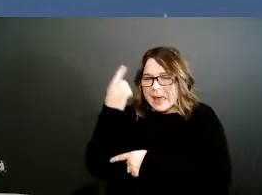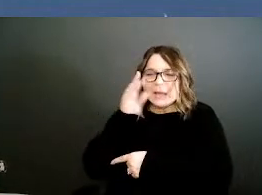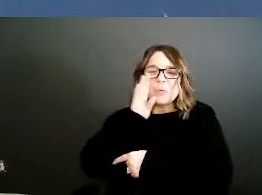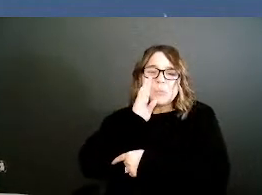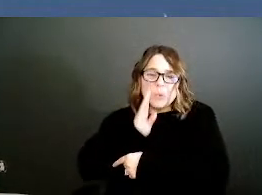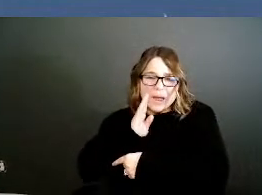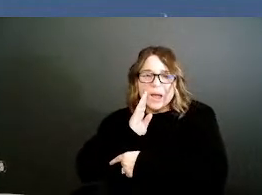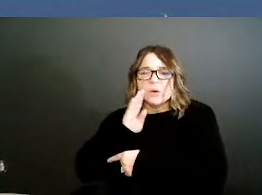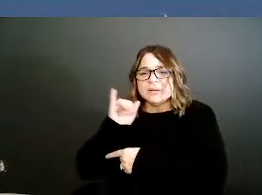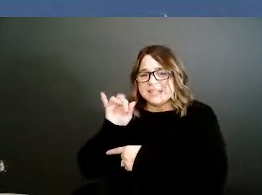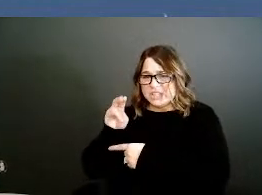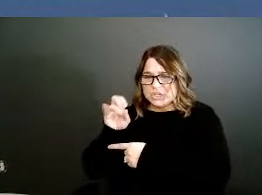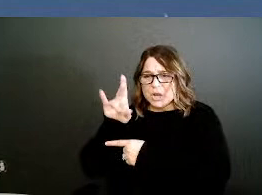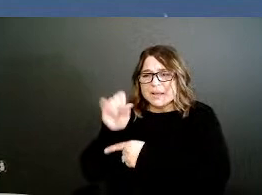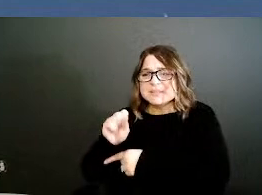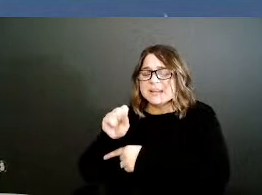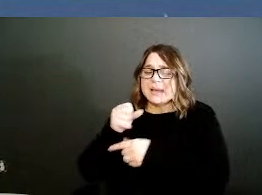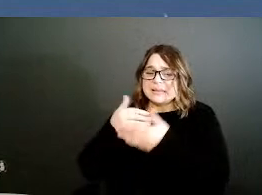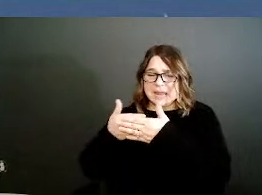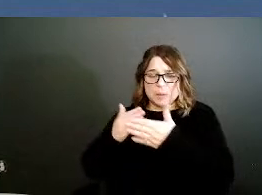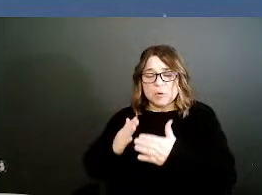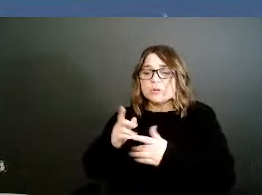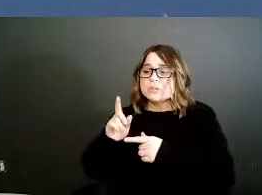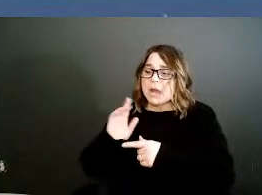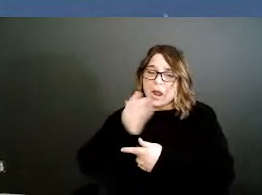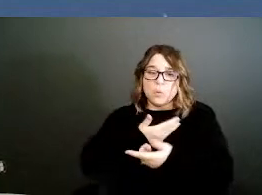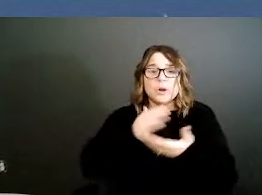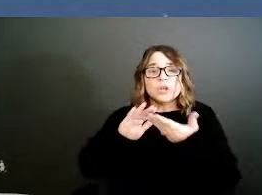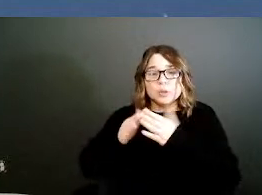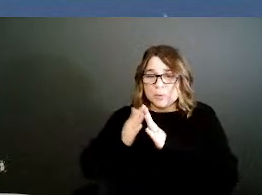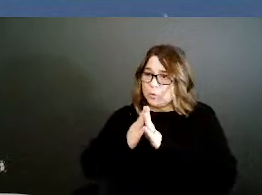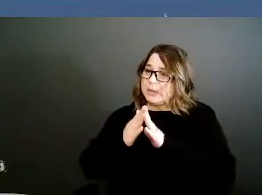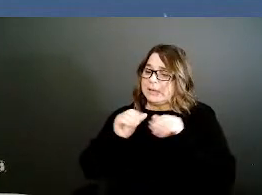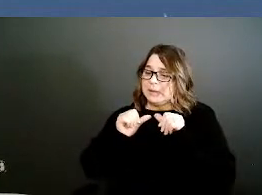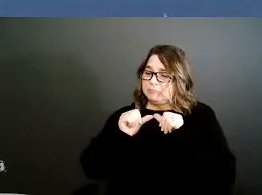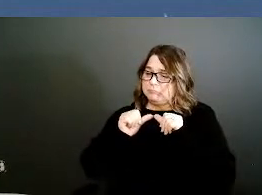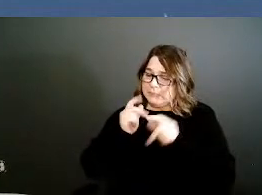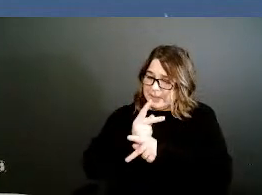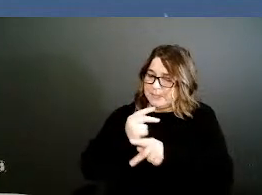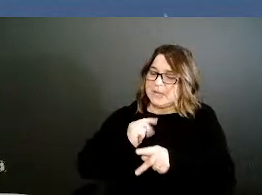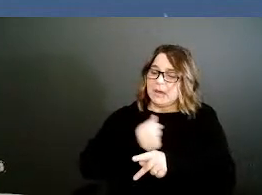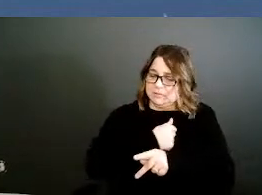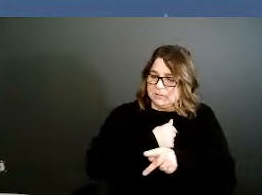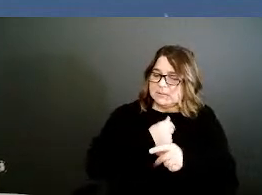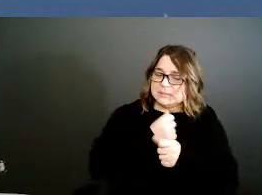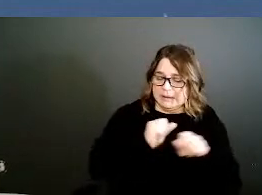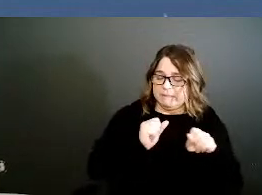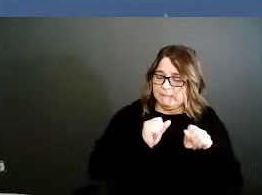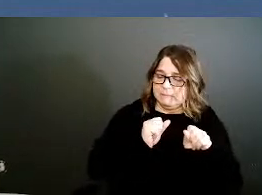THE TWIN CITIES HAS THE WORST HOUSING SHORTAGE IN THE COUNTRY. WITH A MAYOR WHO RAN ON THIS ISSUE, APPARENTLY.